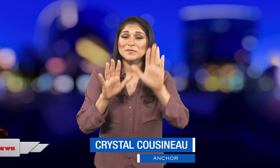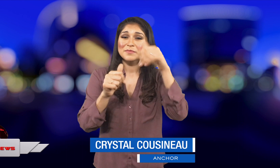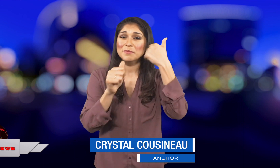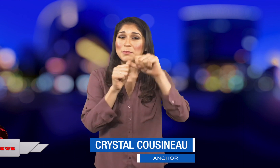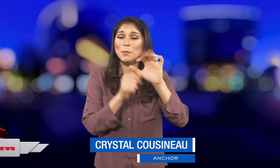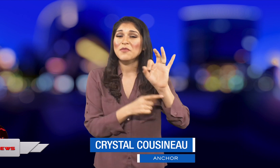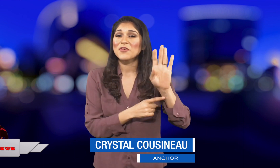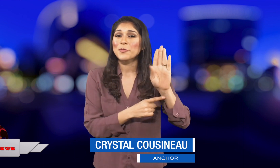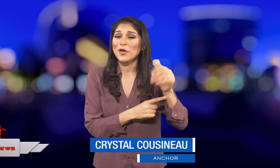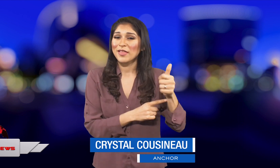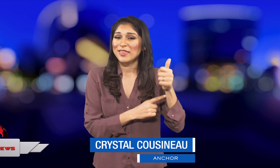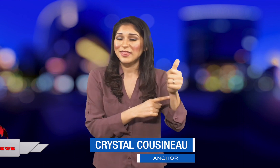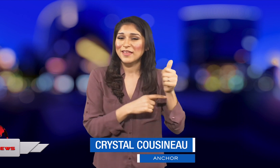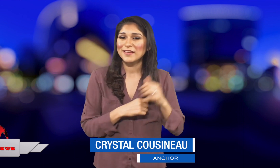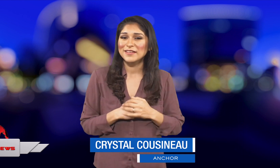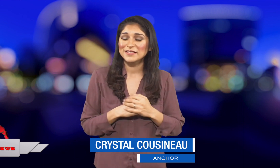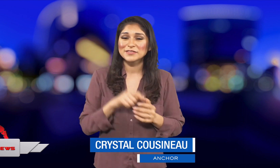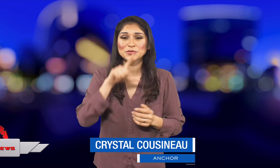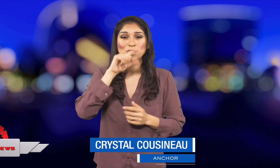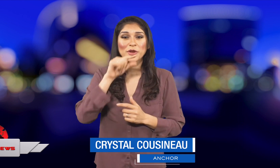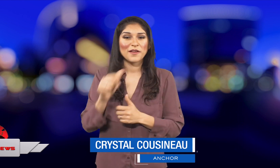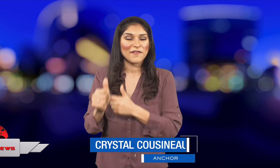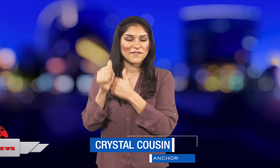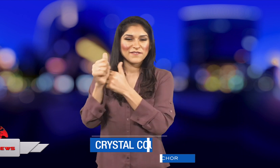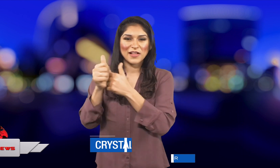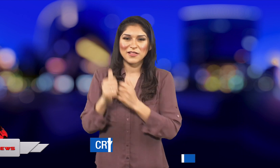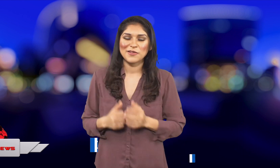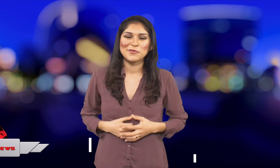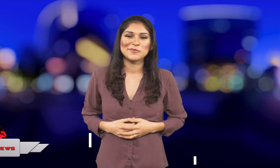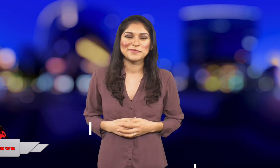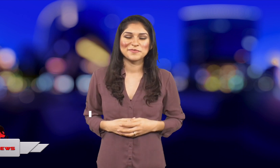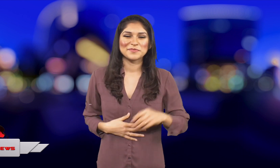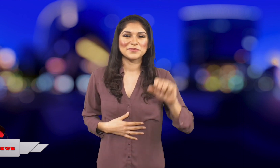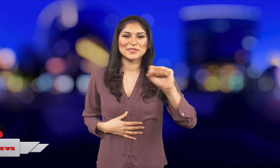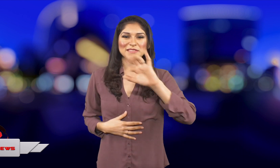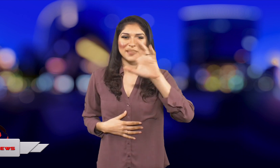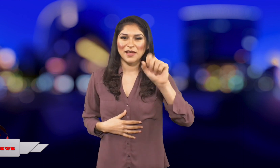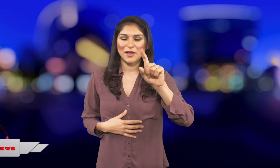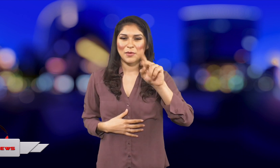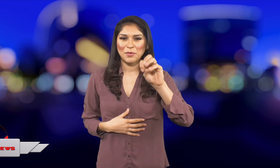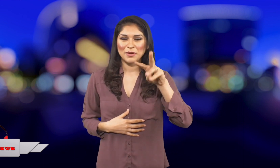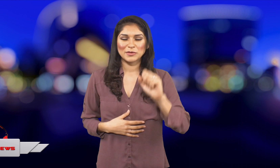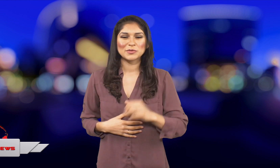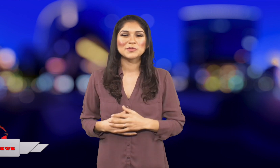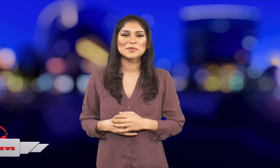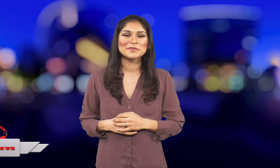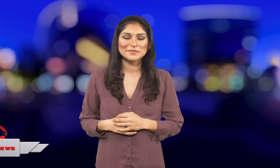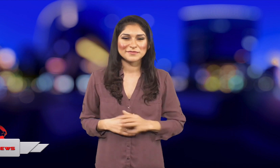Remember to like us on Facebook and follow us on Twitter. Sign1News.